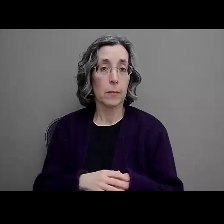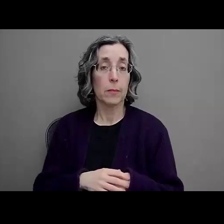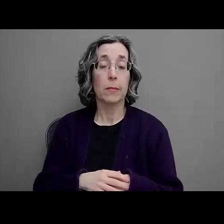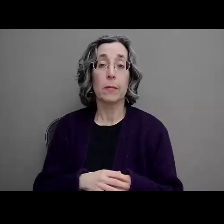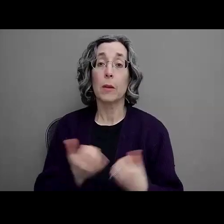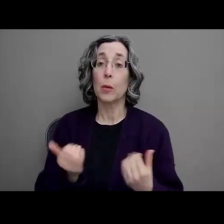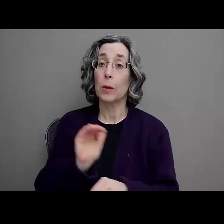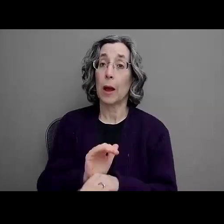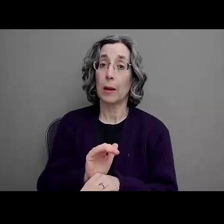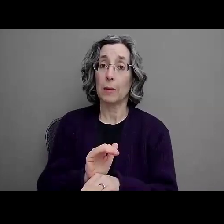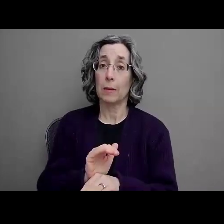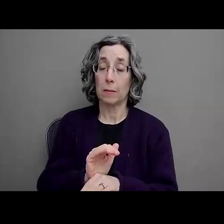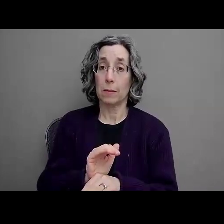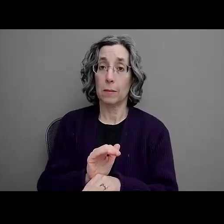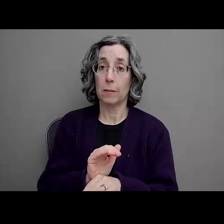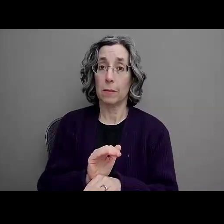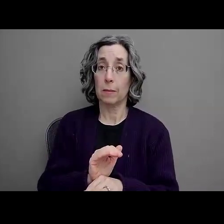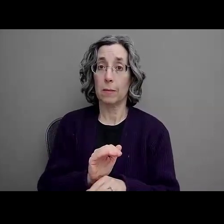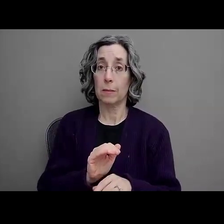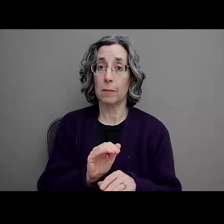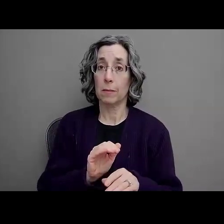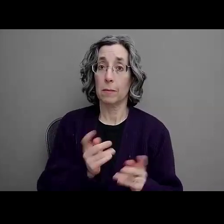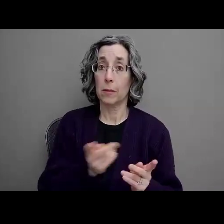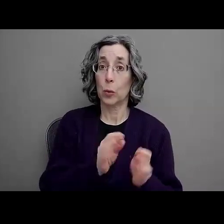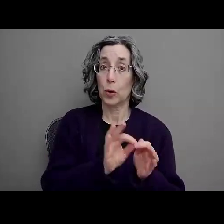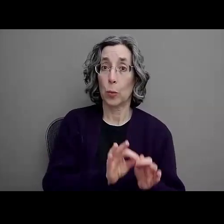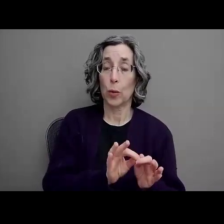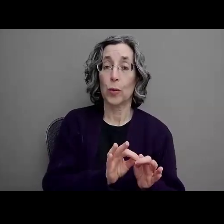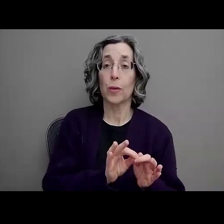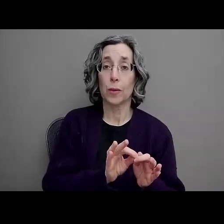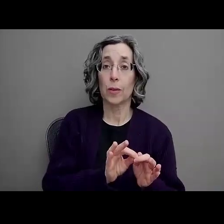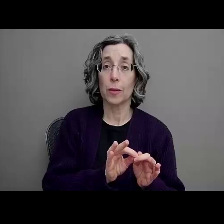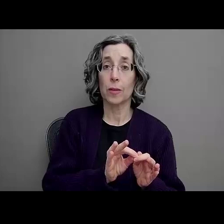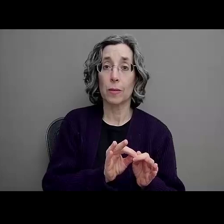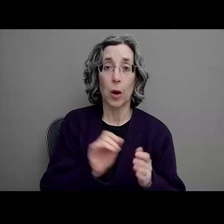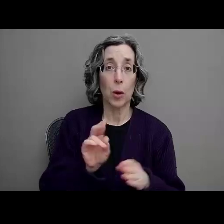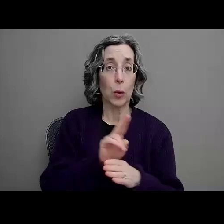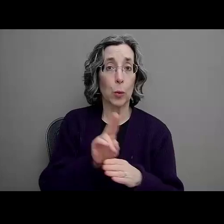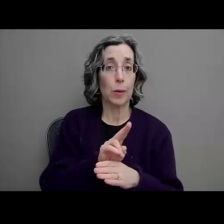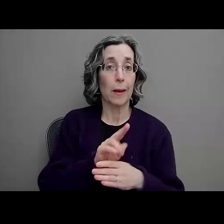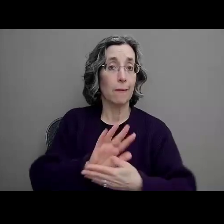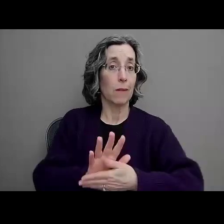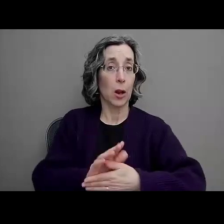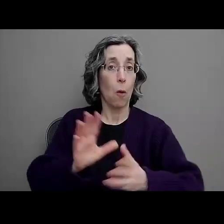connection. Tonight we are working with interpreters who are getting the message through